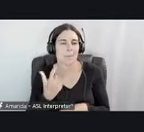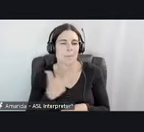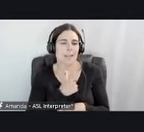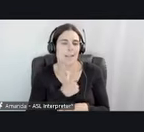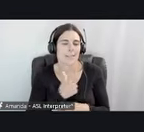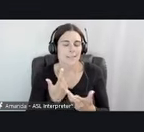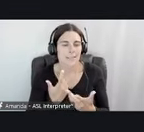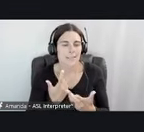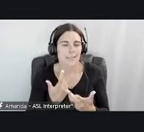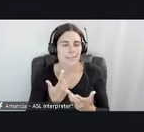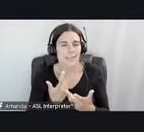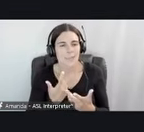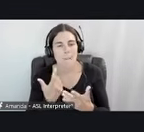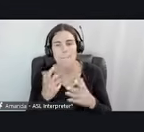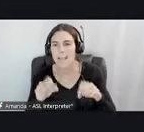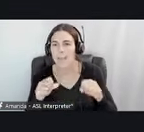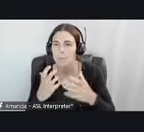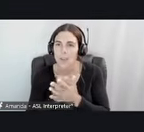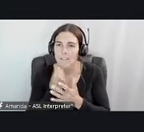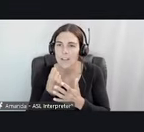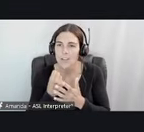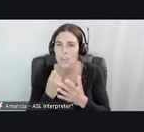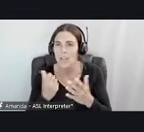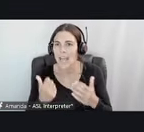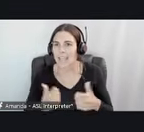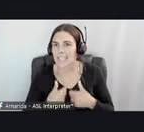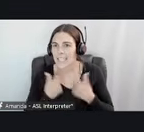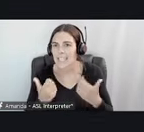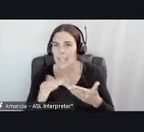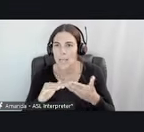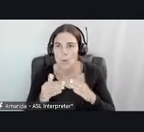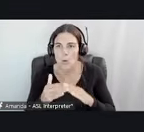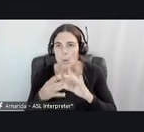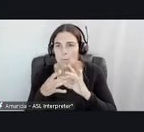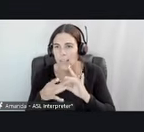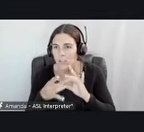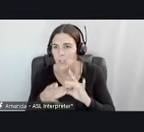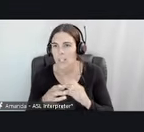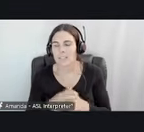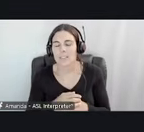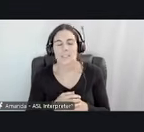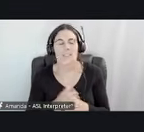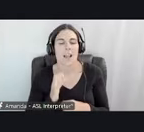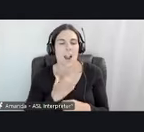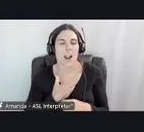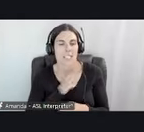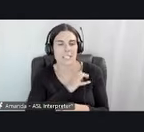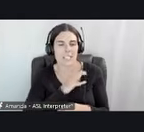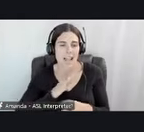leverage existing community relationships. Um our staff live and work in these counties and